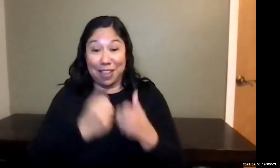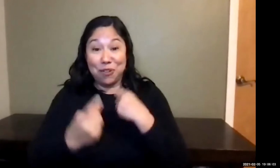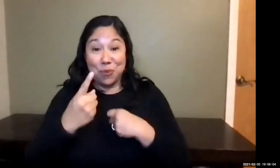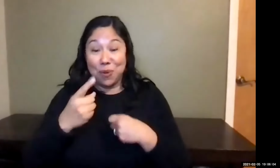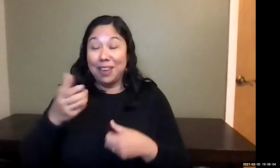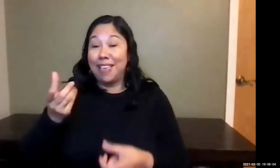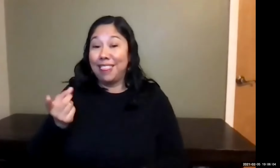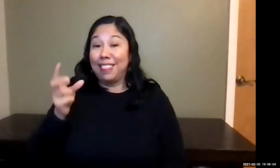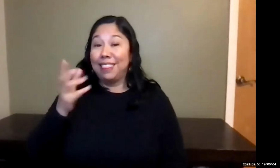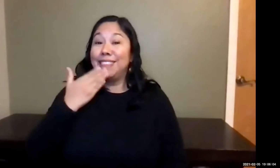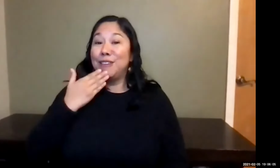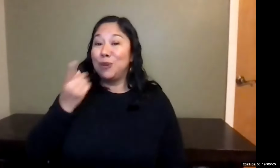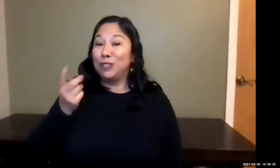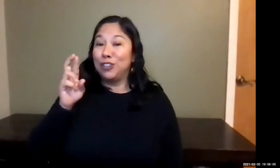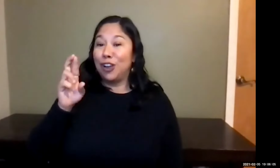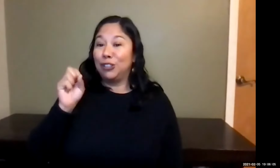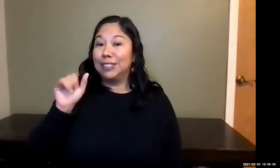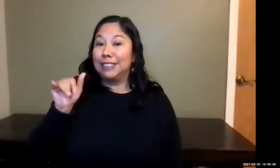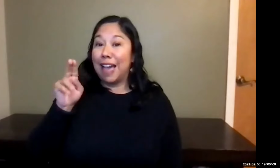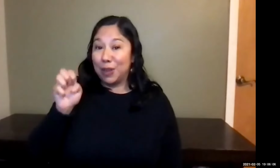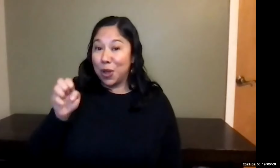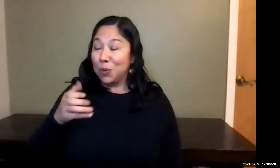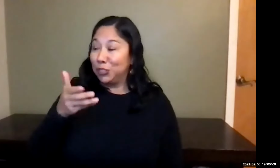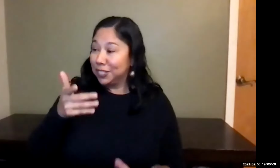Feel free to take it away, and screen share if you like.